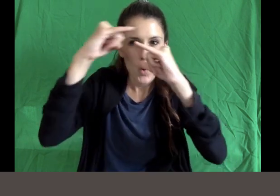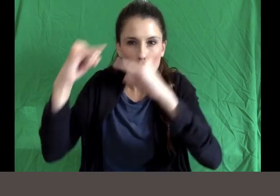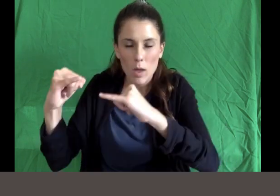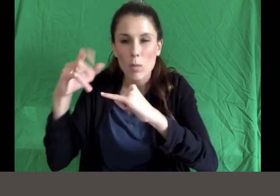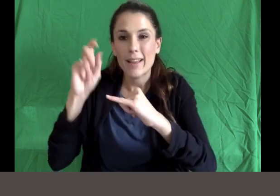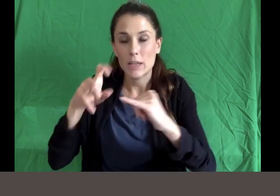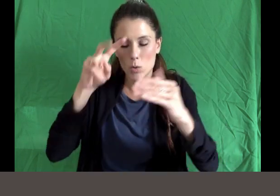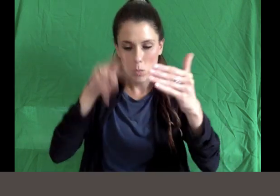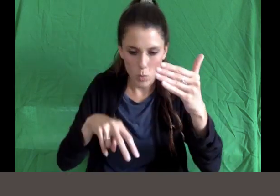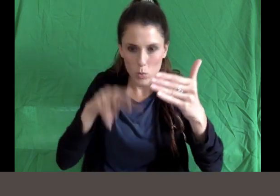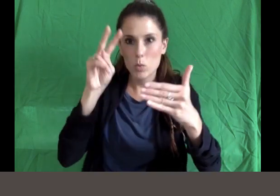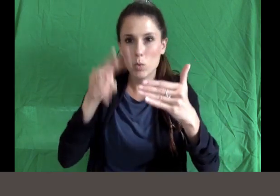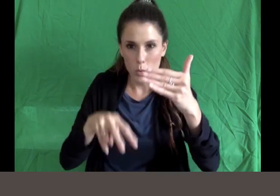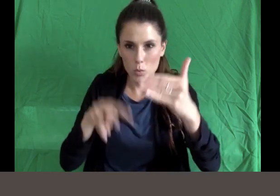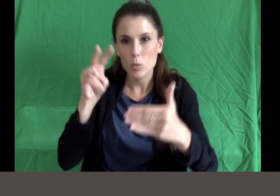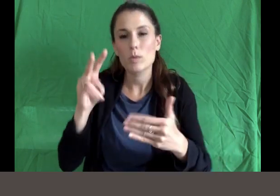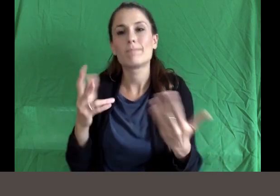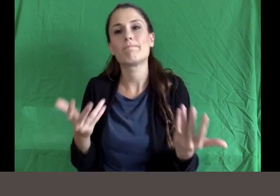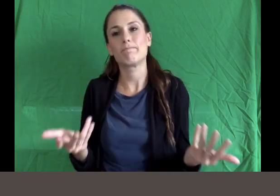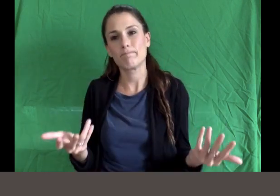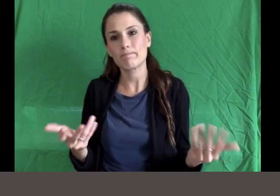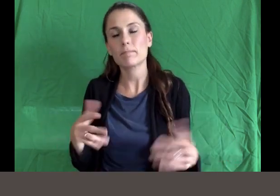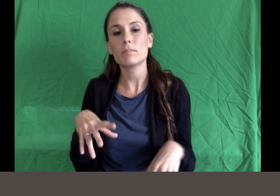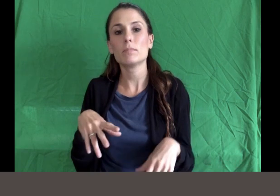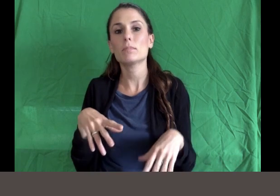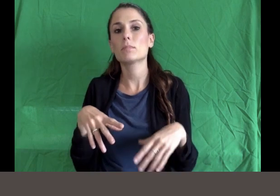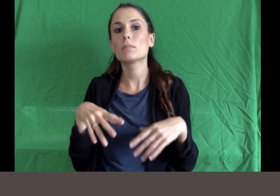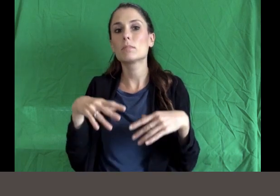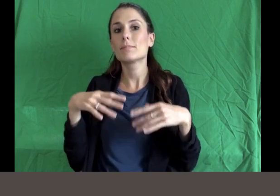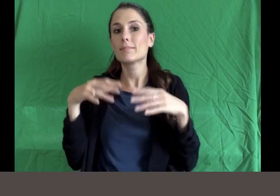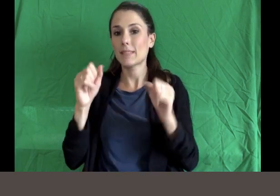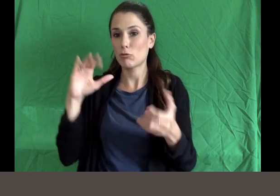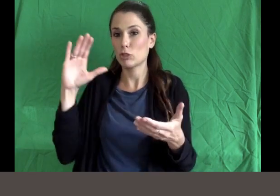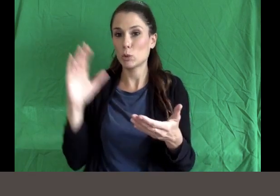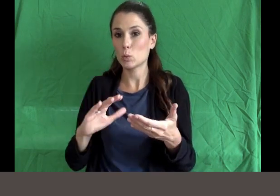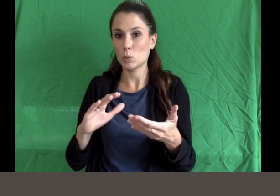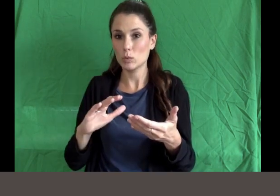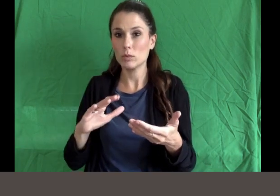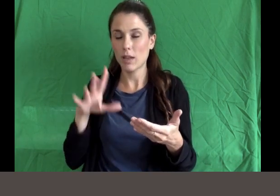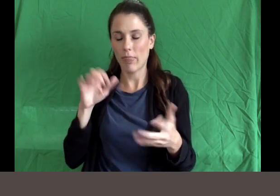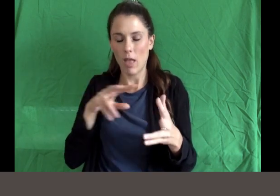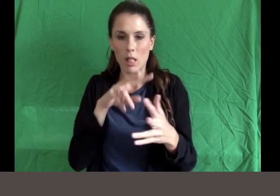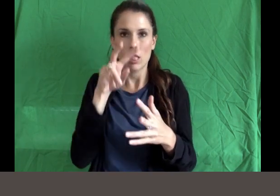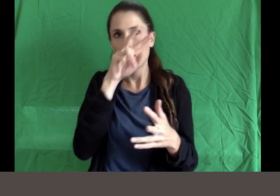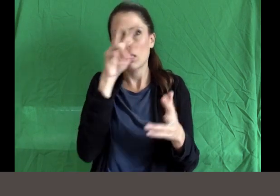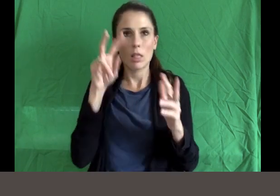legend and at the very least we can put it off to the right hand side of our chart this at least